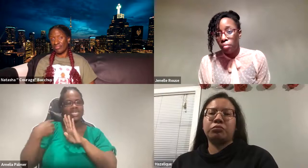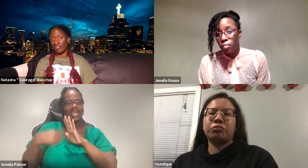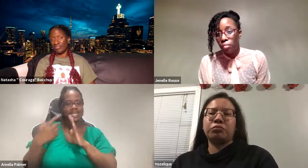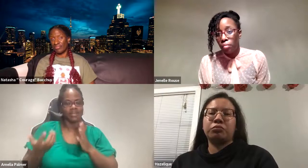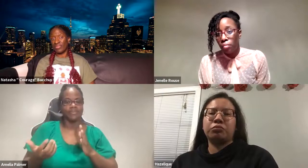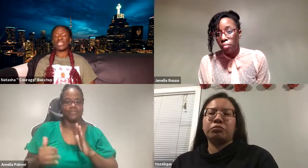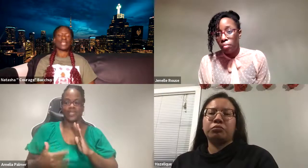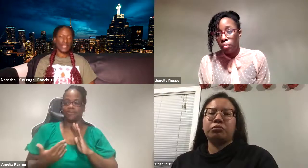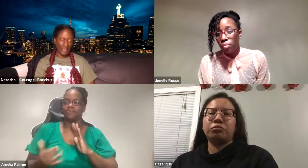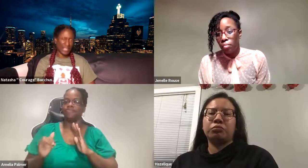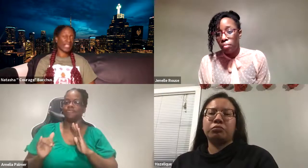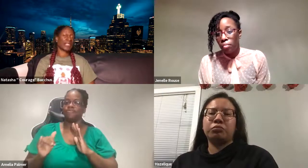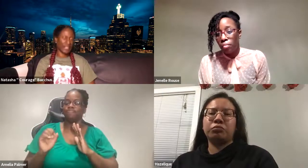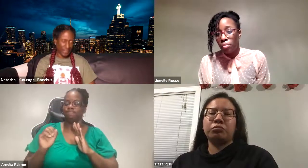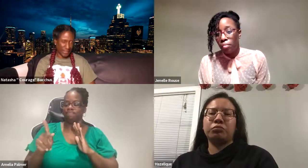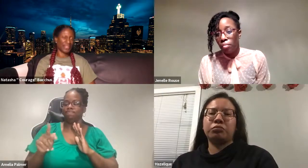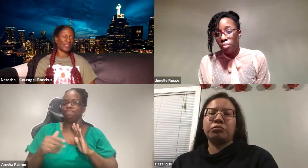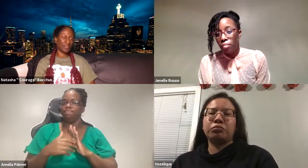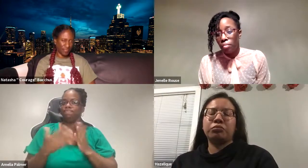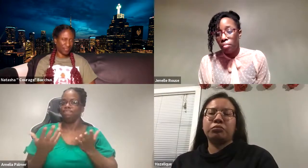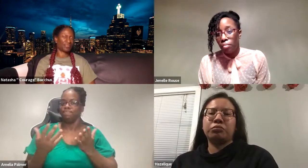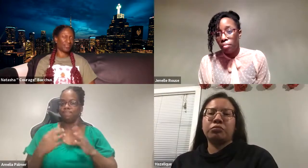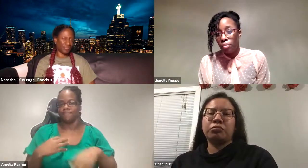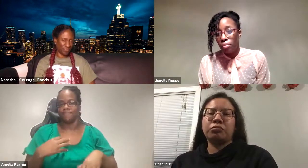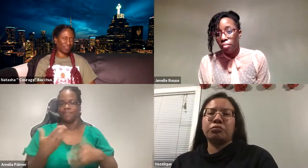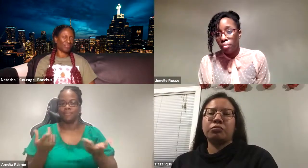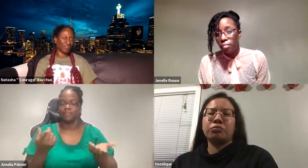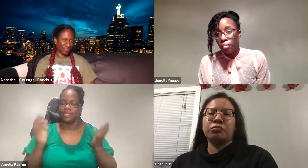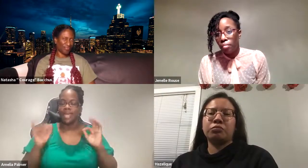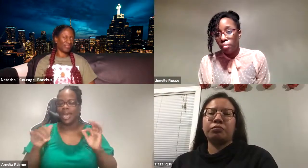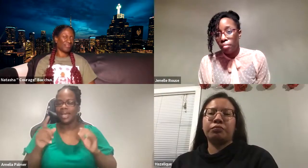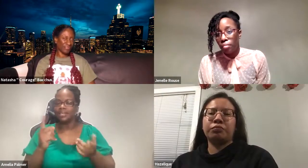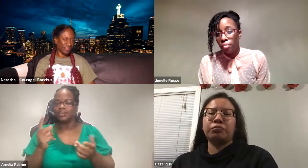whereas at home when we're talking, we're more casual and that can often sometimes be